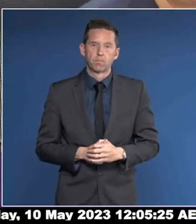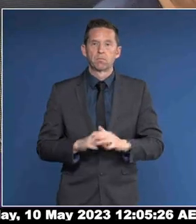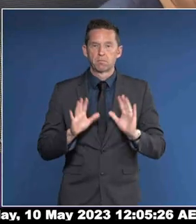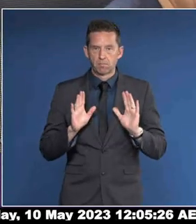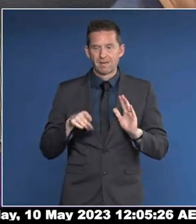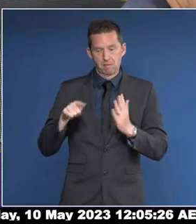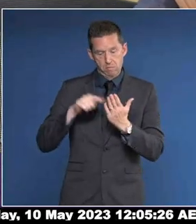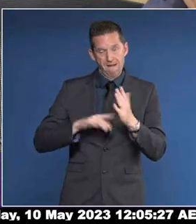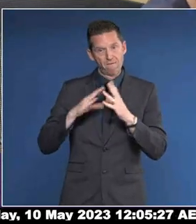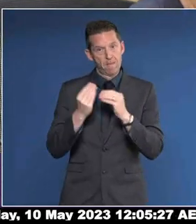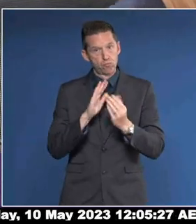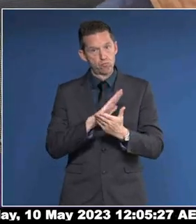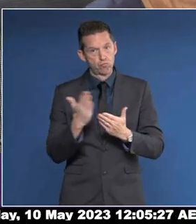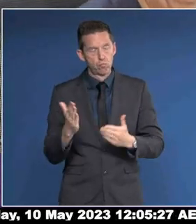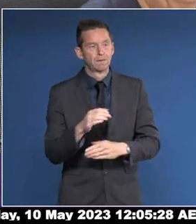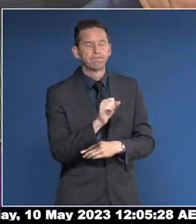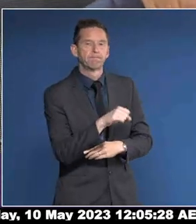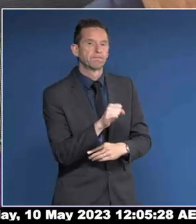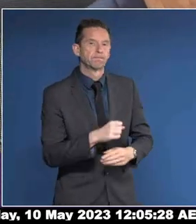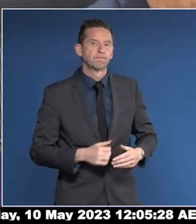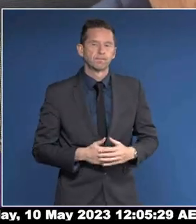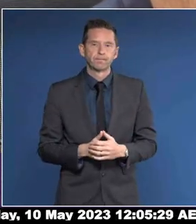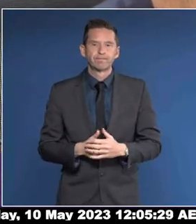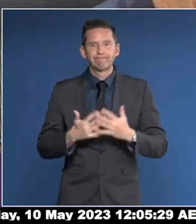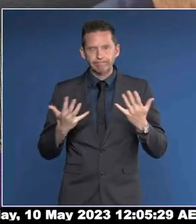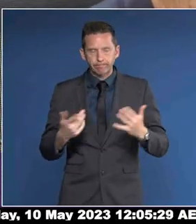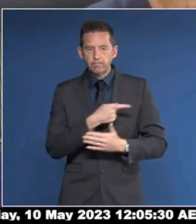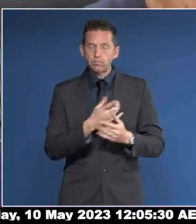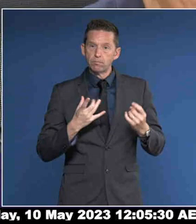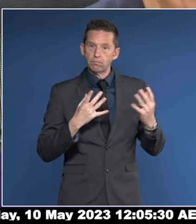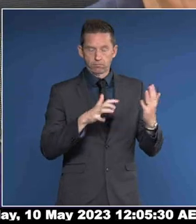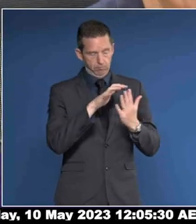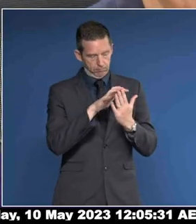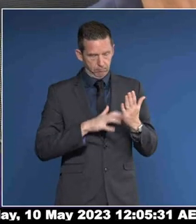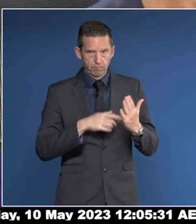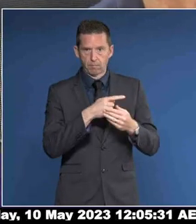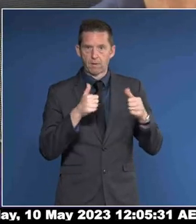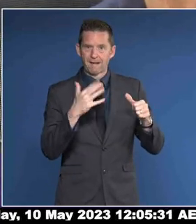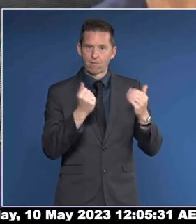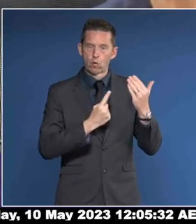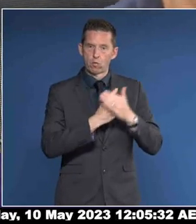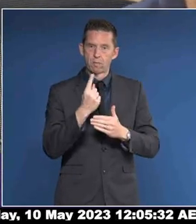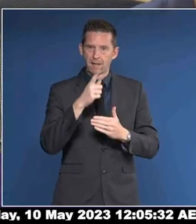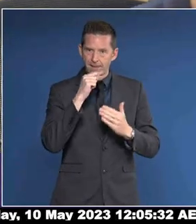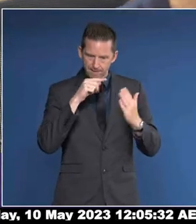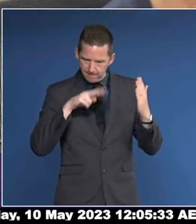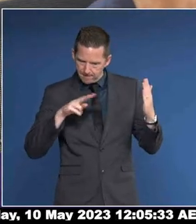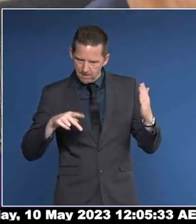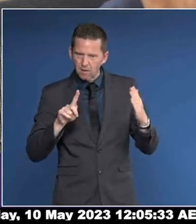Now, in the course of preparing the statement, you had the opportunity to read the facts? MR CLARK: Yes. Or proposed agreed facts?